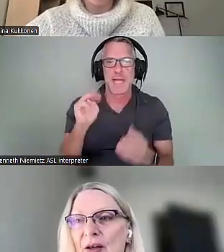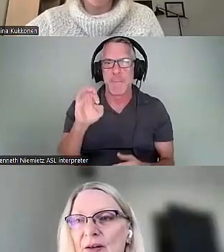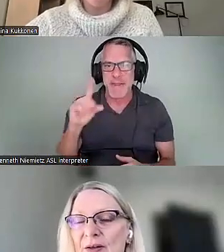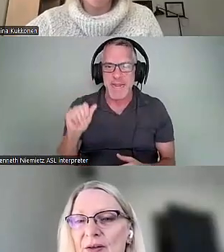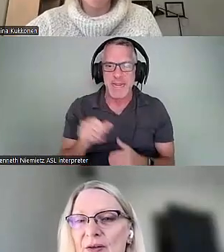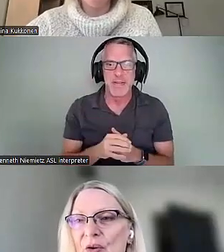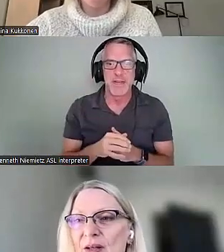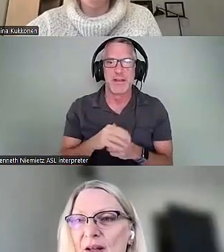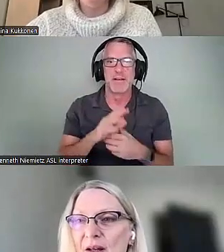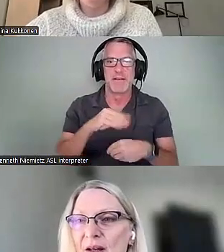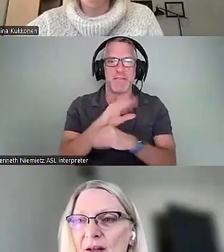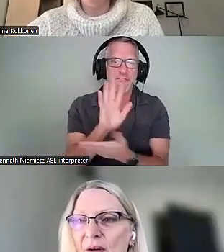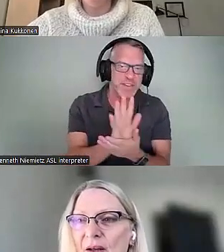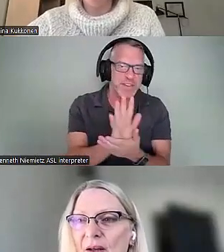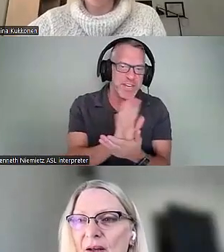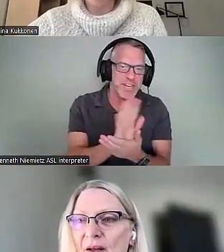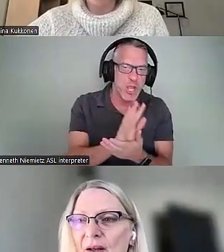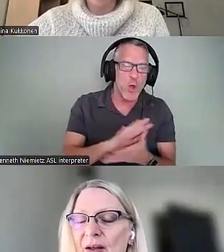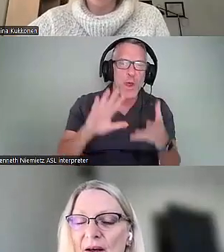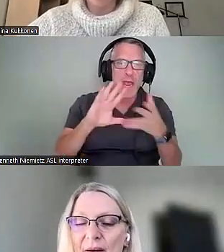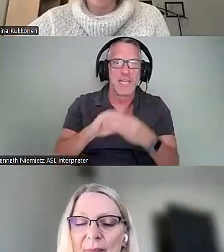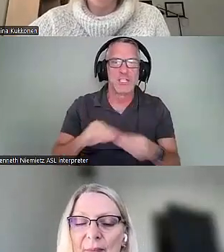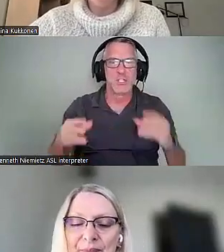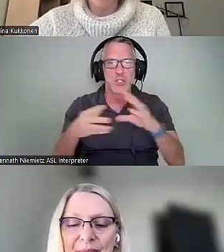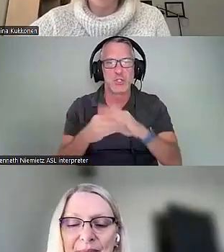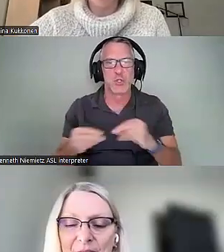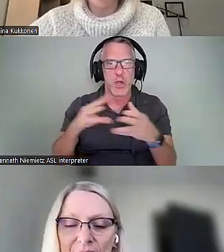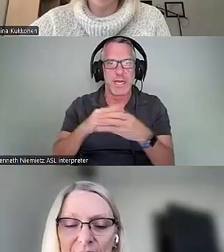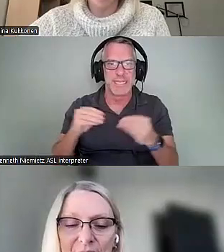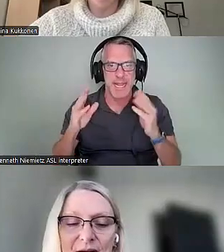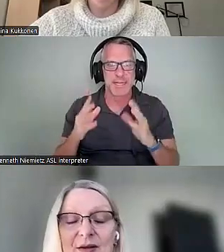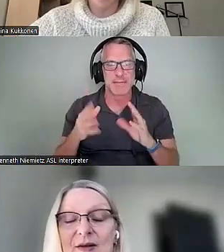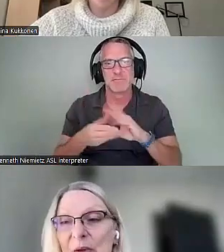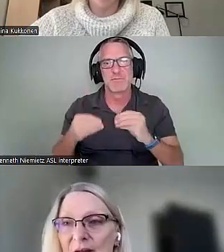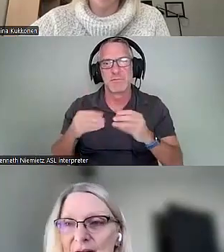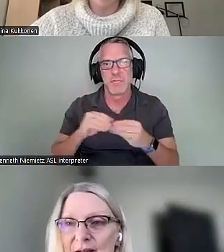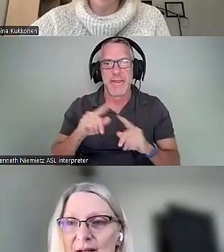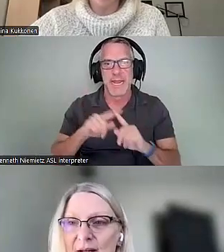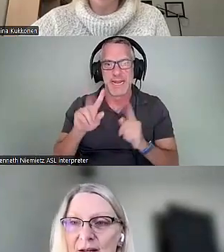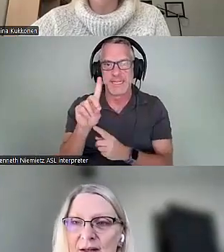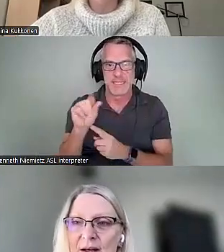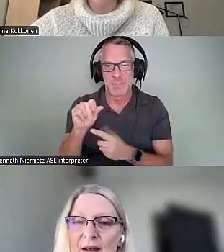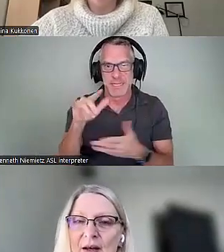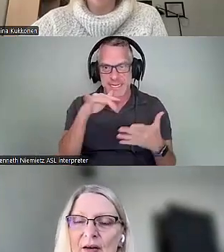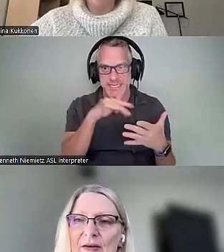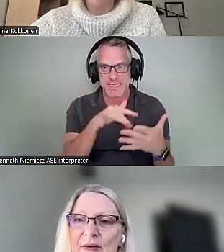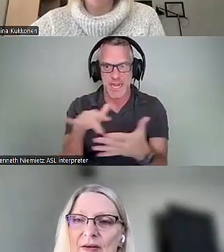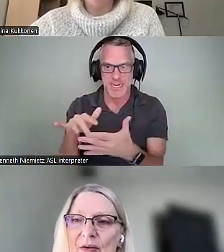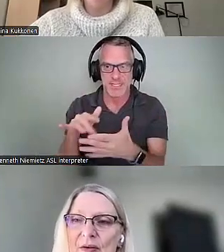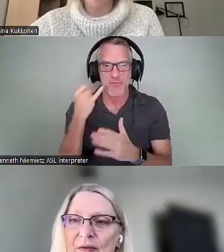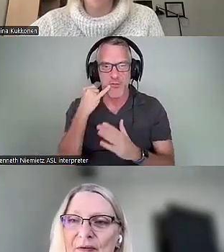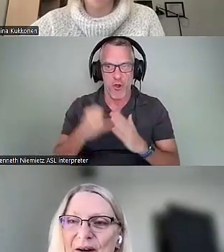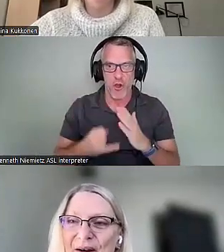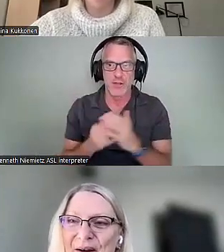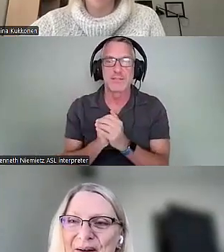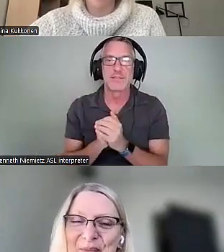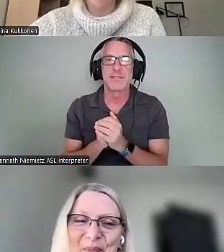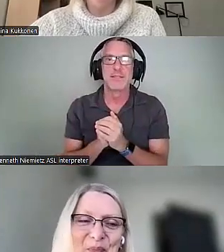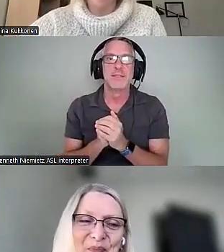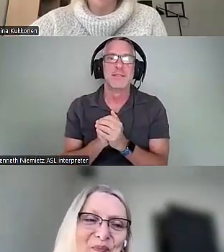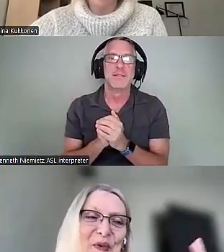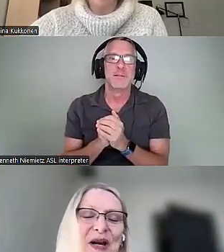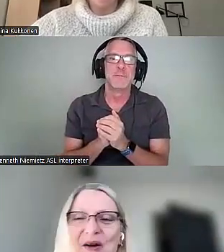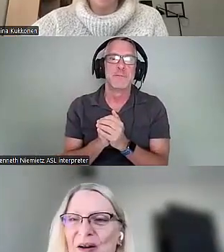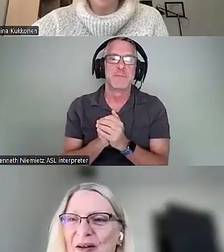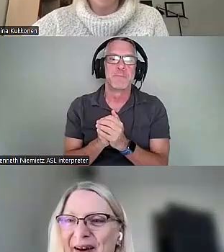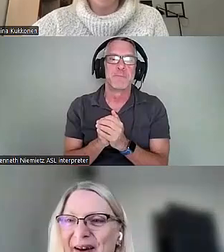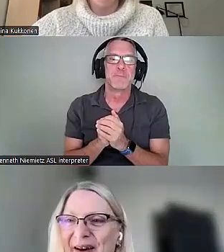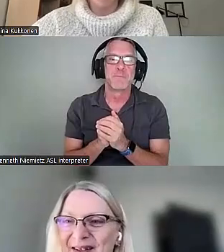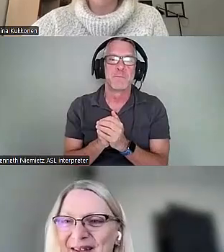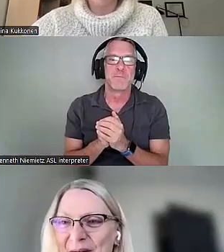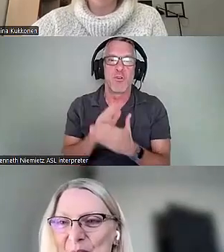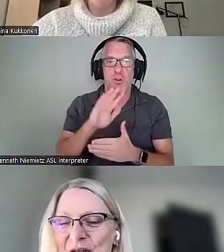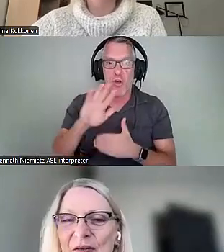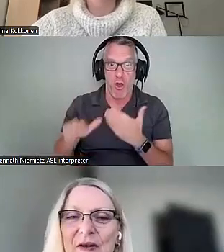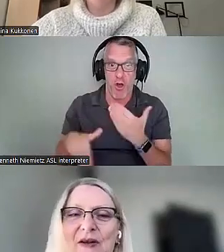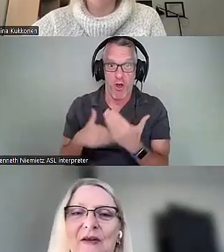and storytelling in disability studies and the arts. So, I bring all of that and specifically